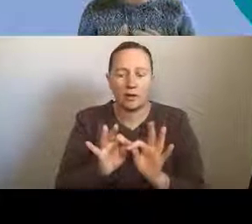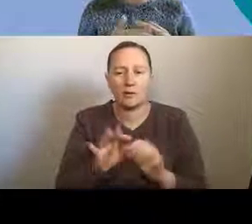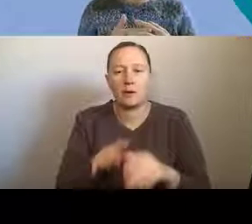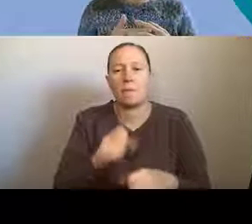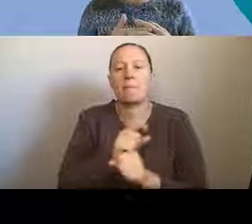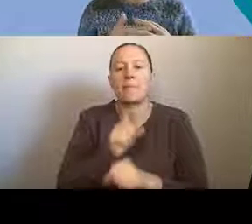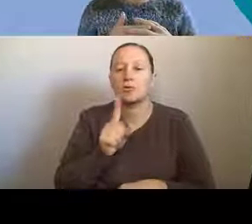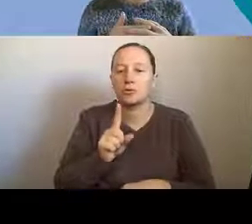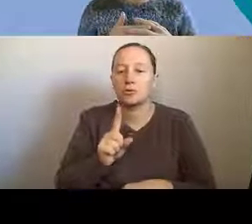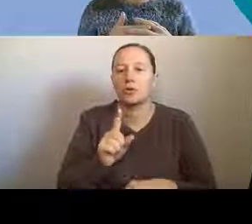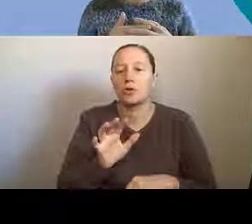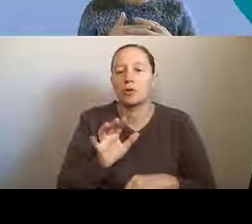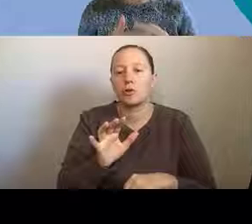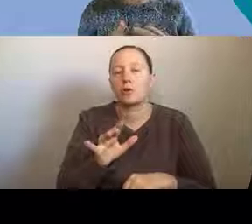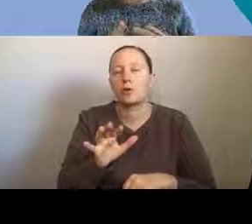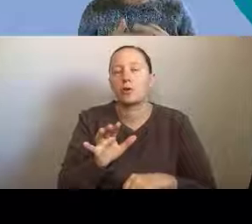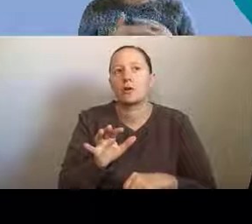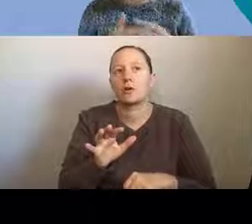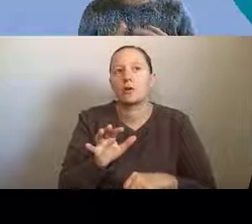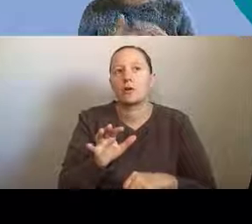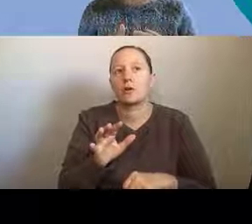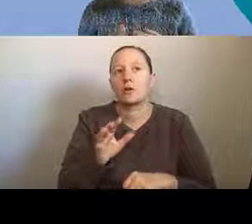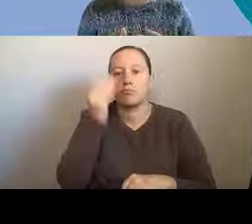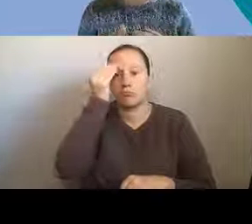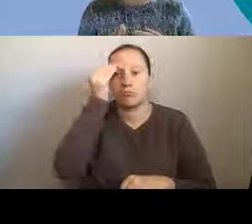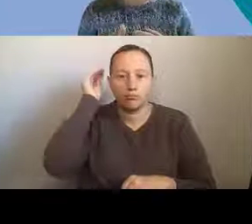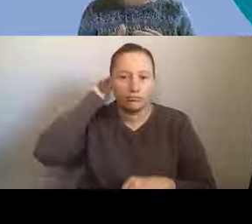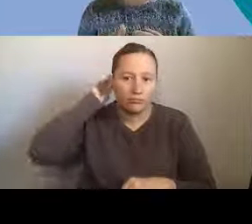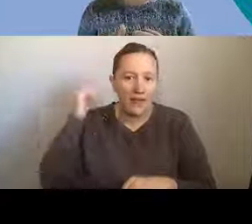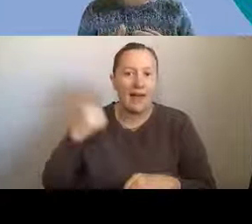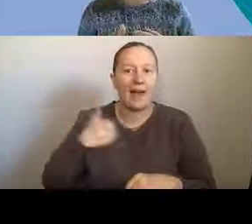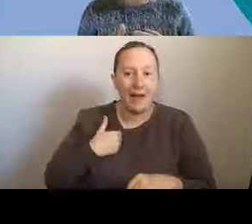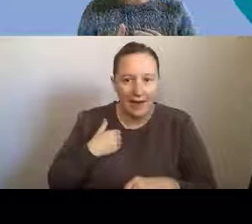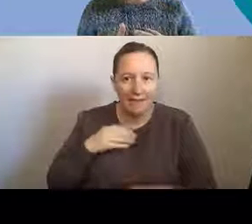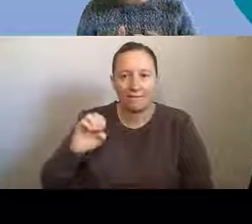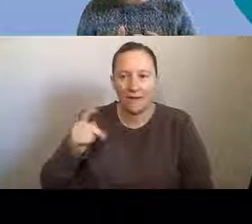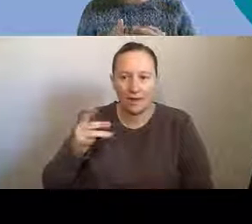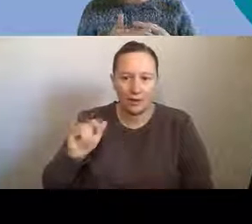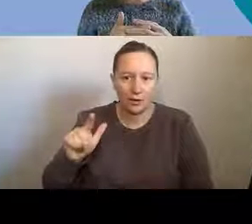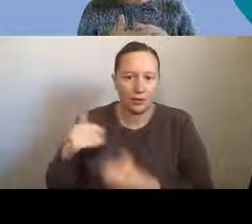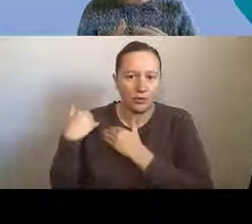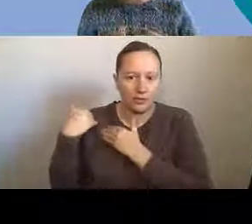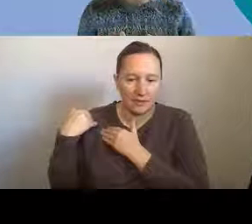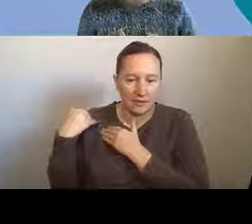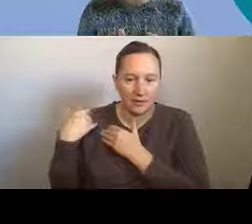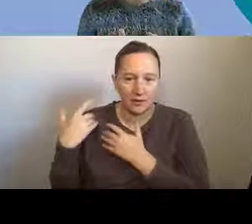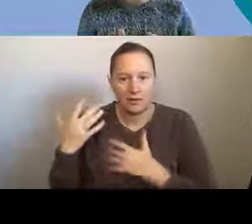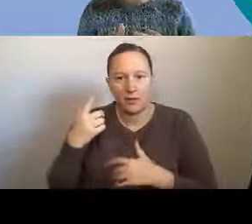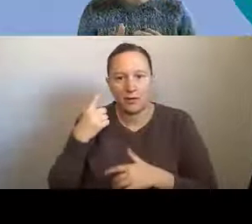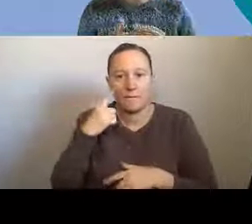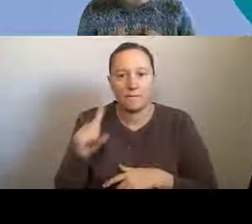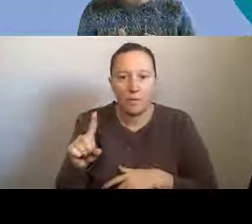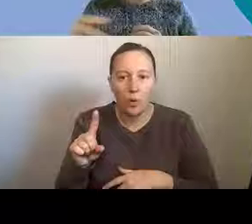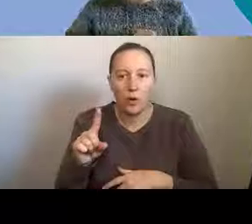that you are reminded that you have ethical responsibilities for participant's rights and welfare.